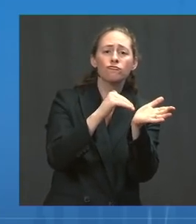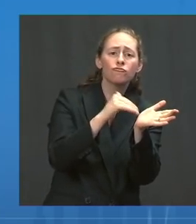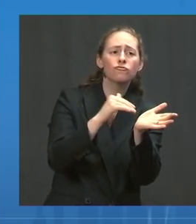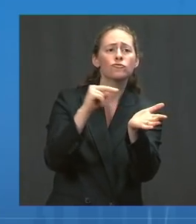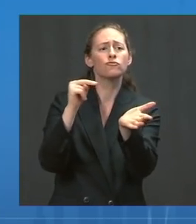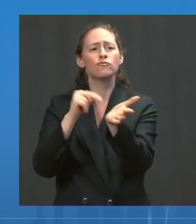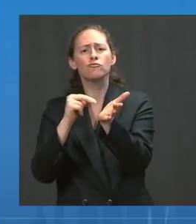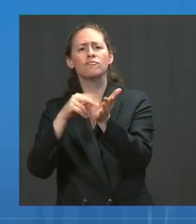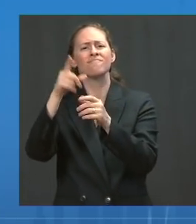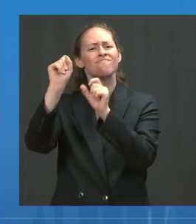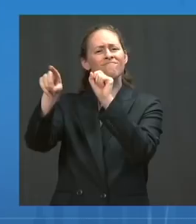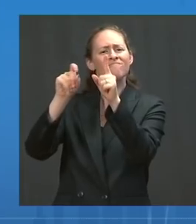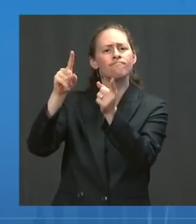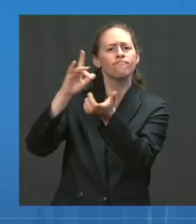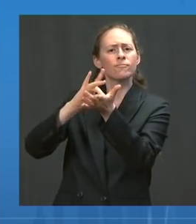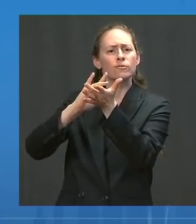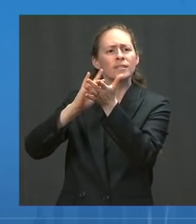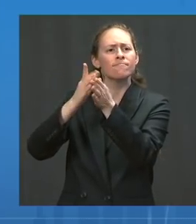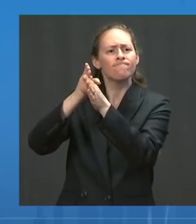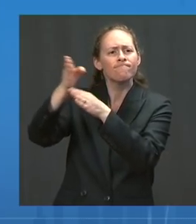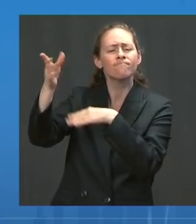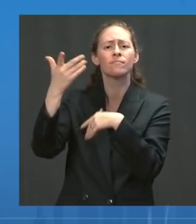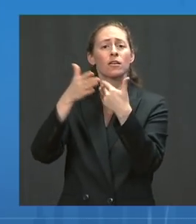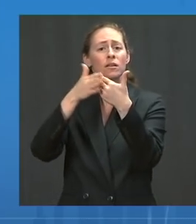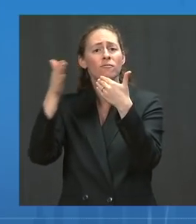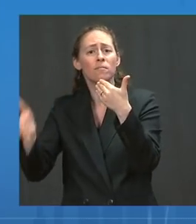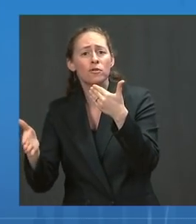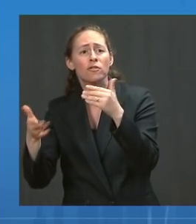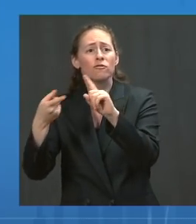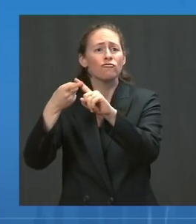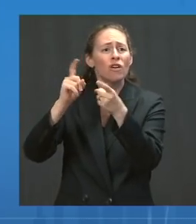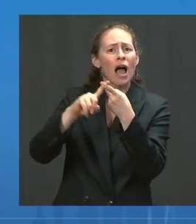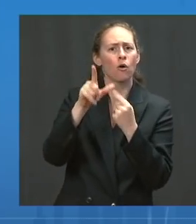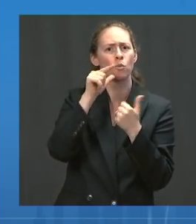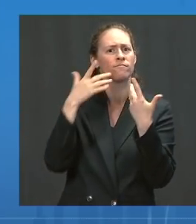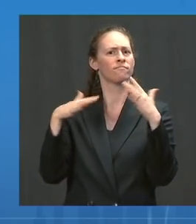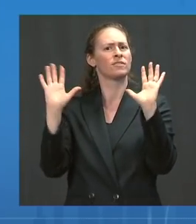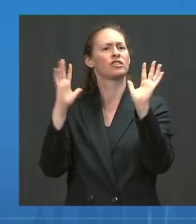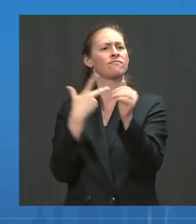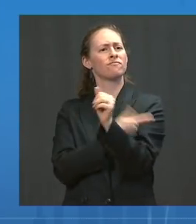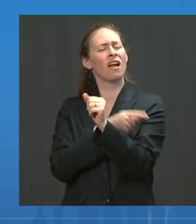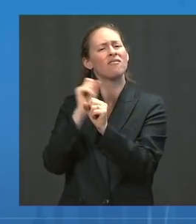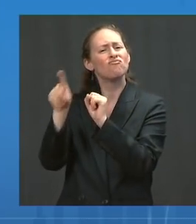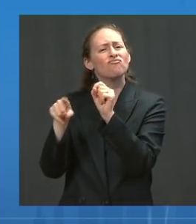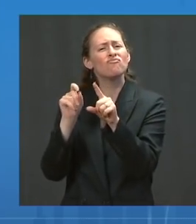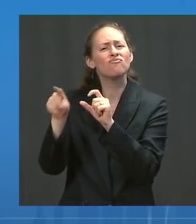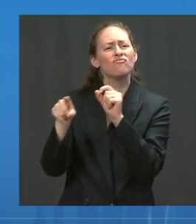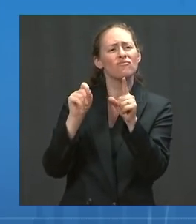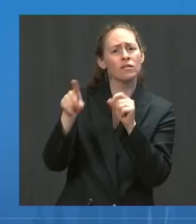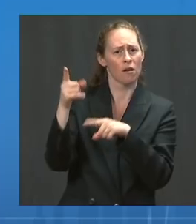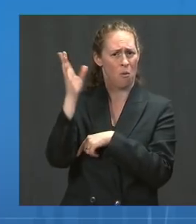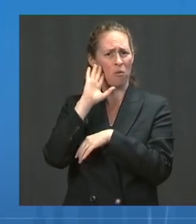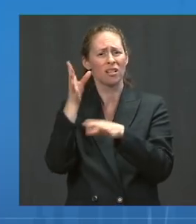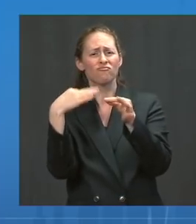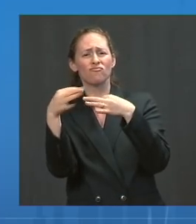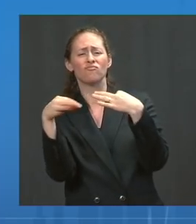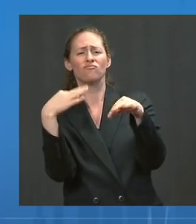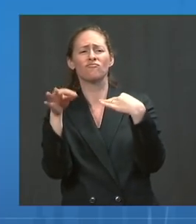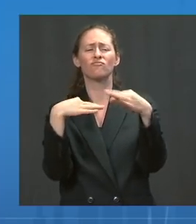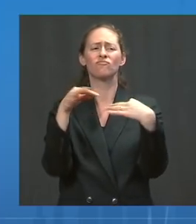Talk to your friends and neighbors who have gotten vaccinated and get your questions answered so that you feel comfortable and informed